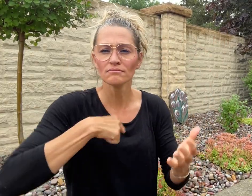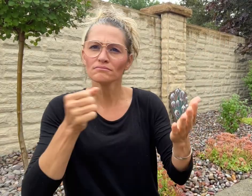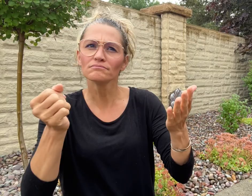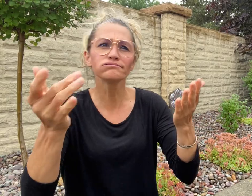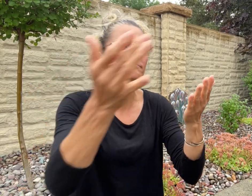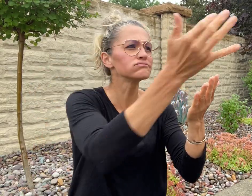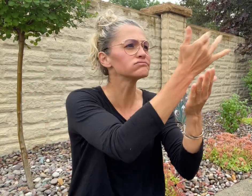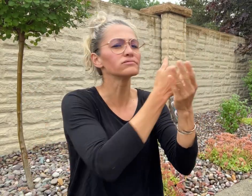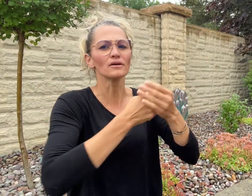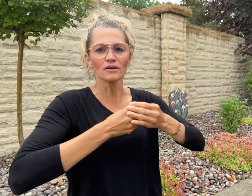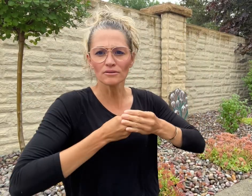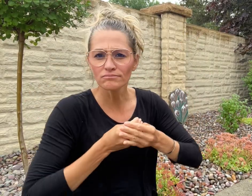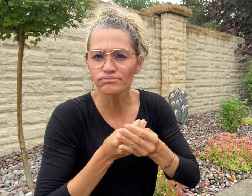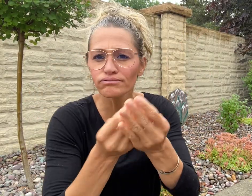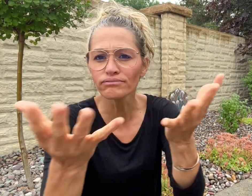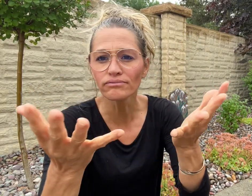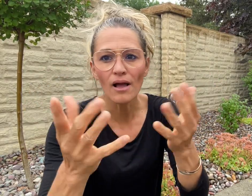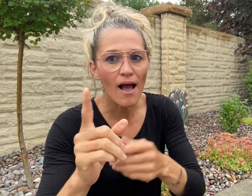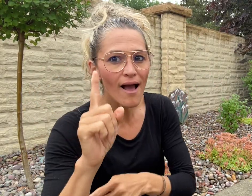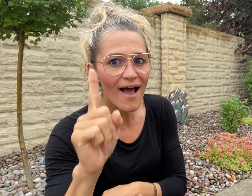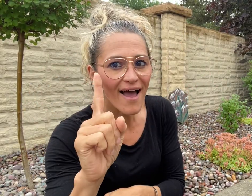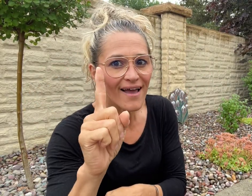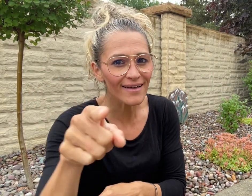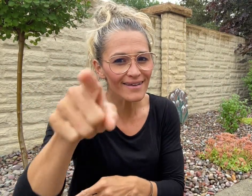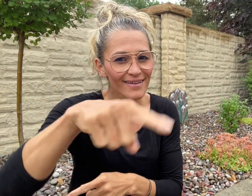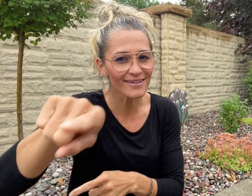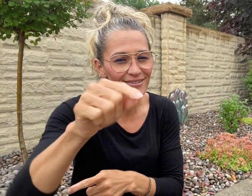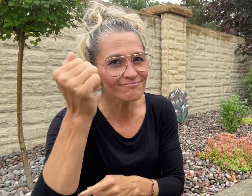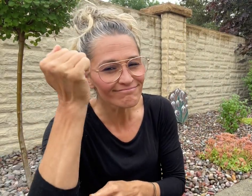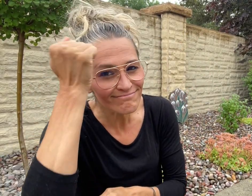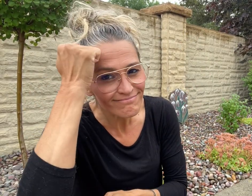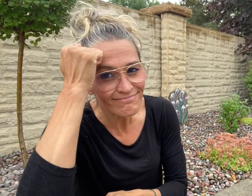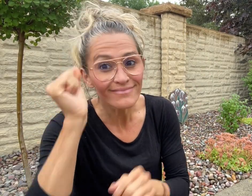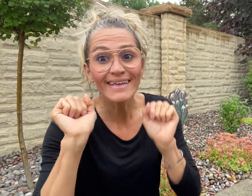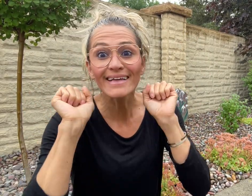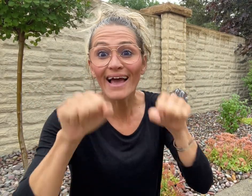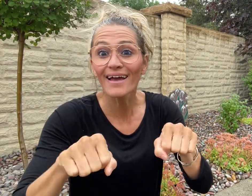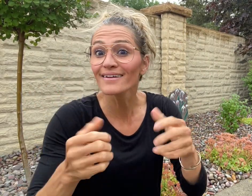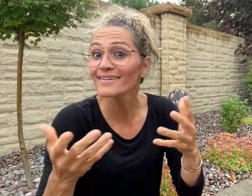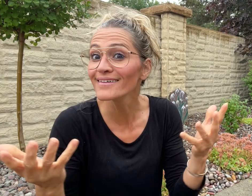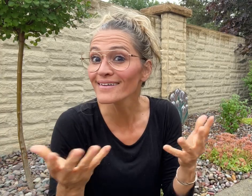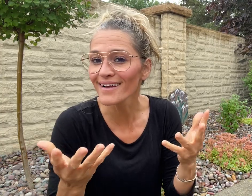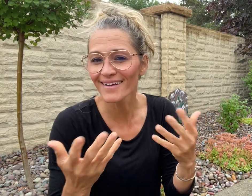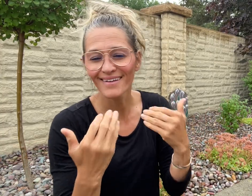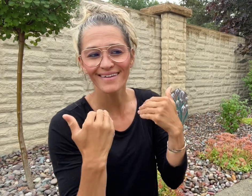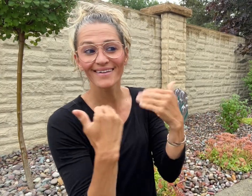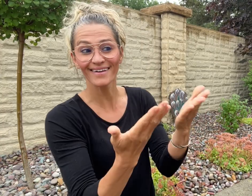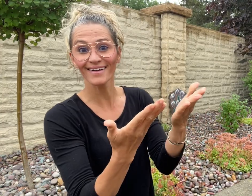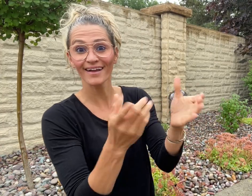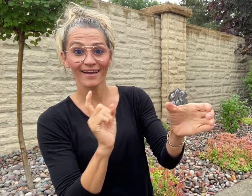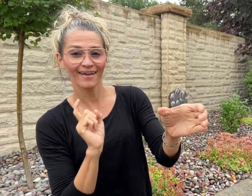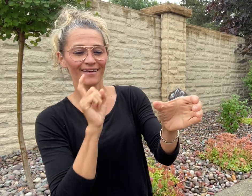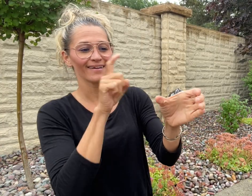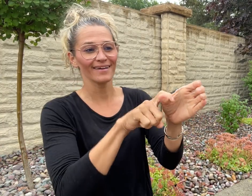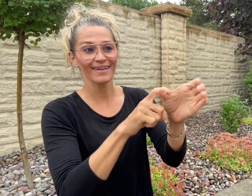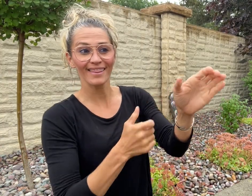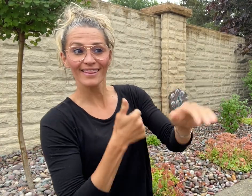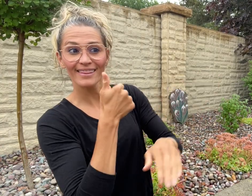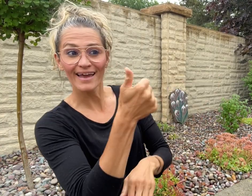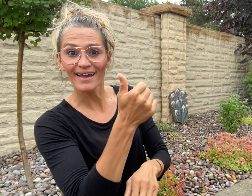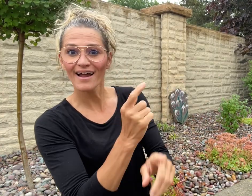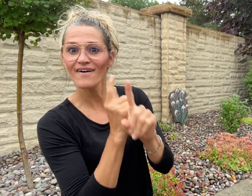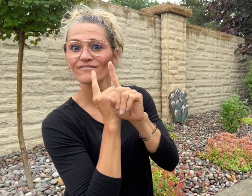Don’t forget to subscribe, like, and follow